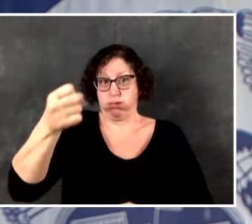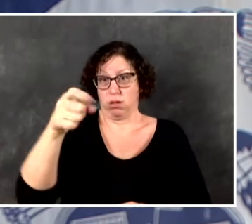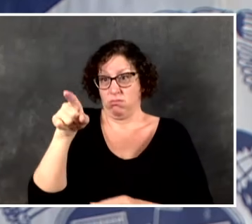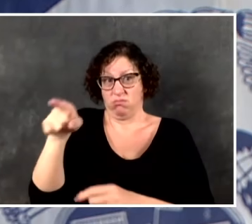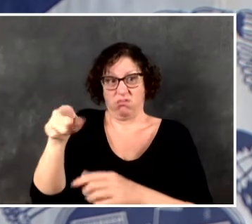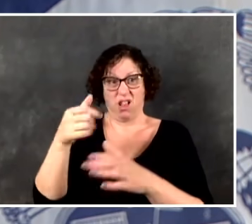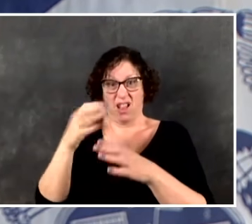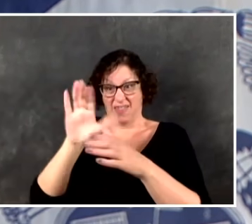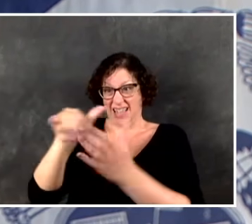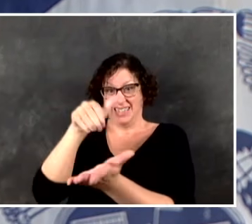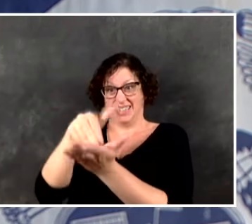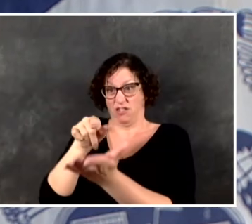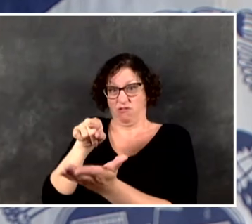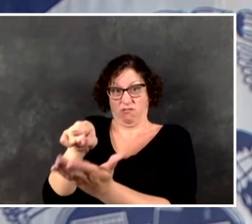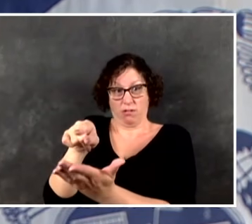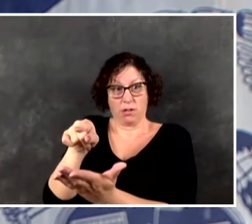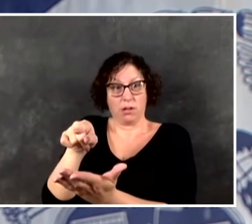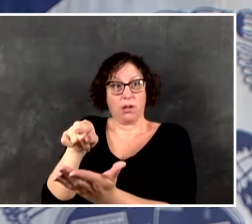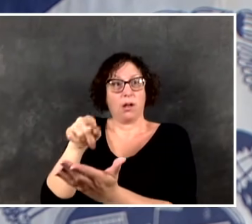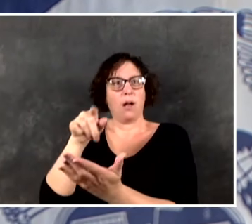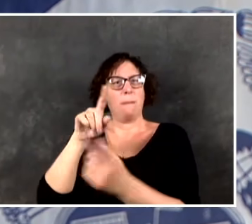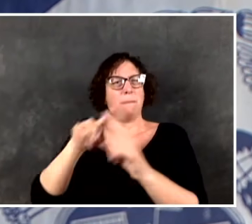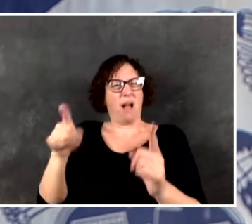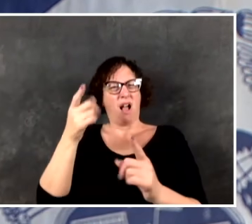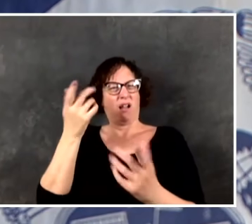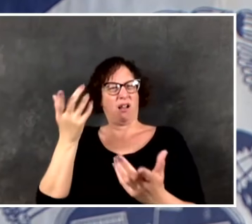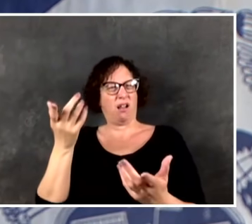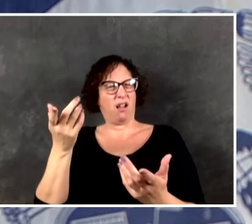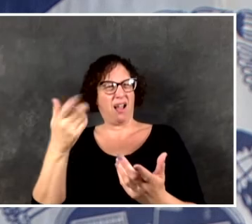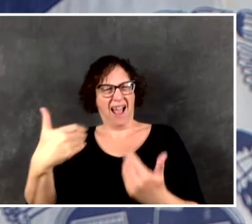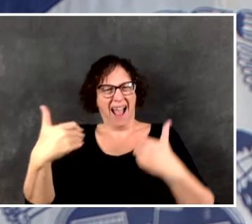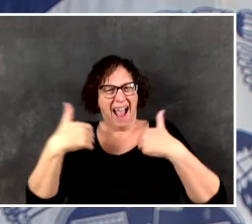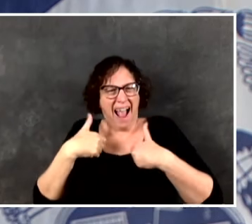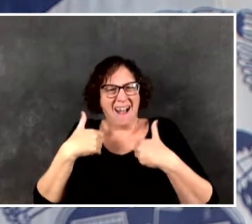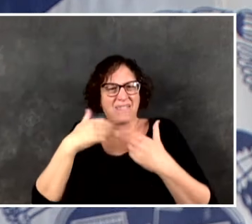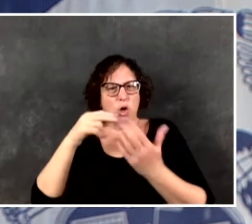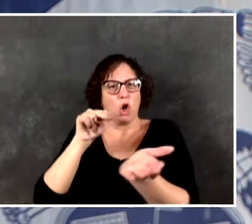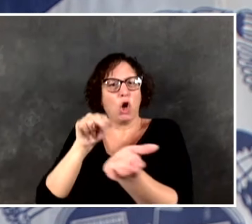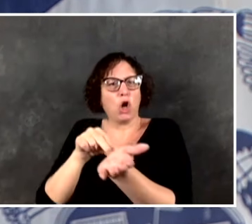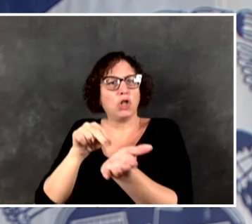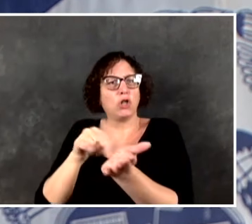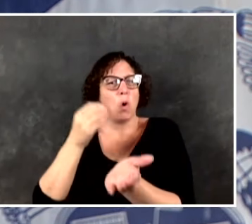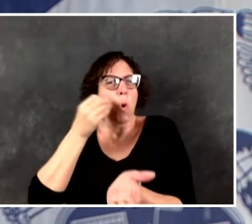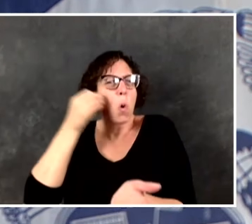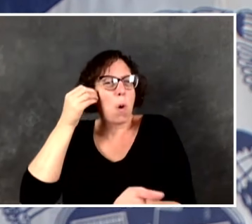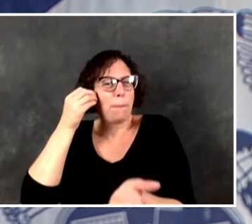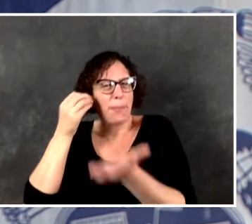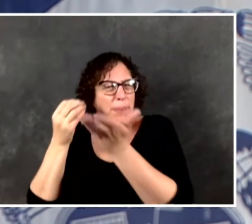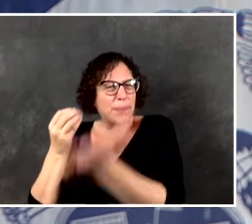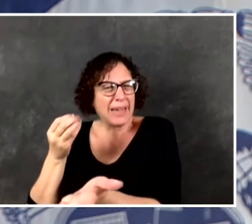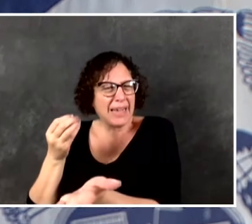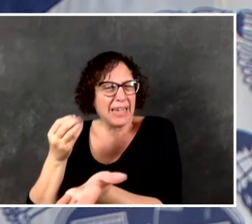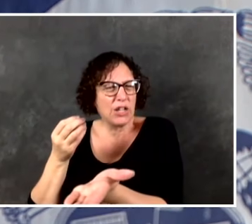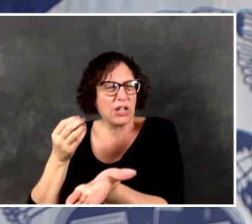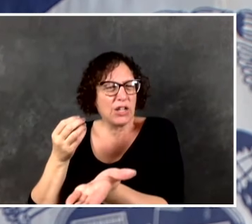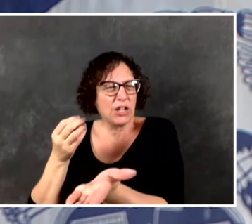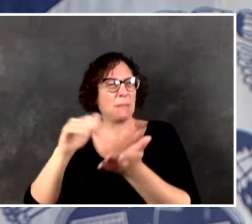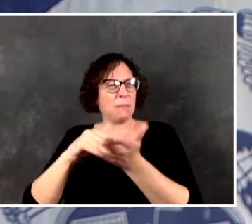THAT FACILITY EVN ETHOUGH THERE WAS N AUSIRNG HOME THERE WITH SOME VULNERABLE